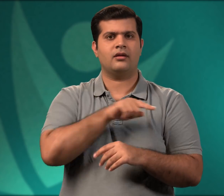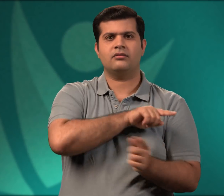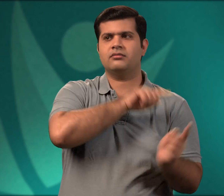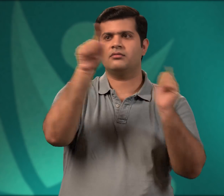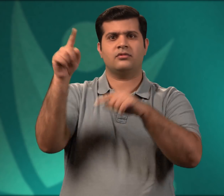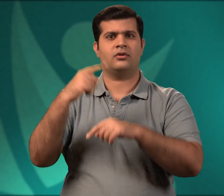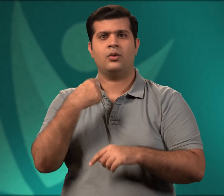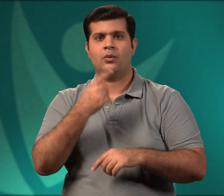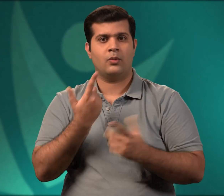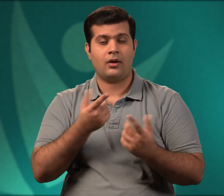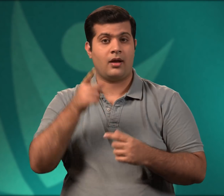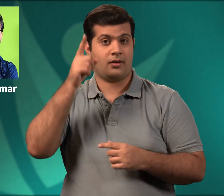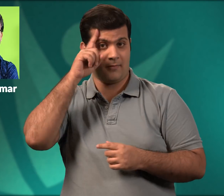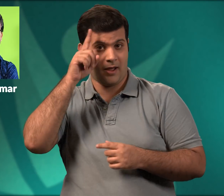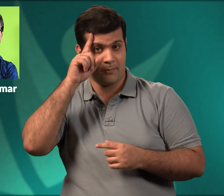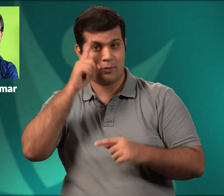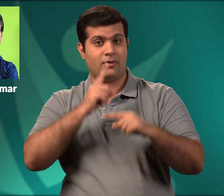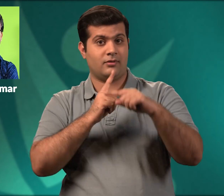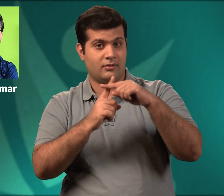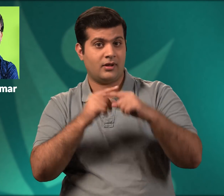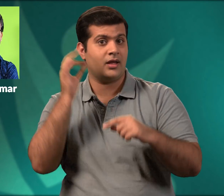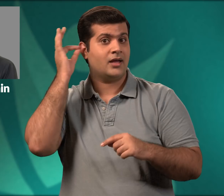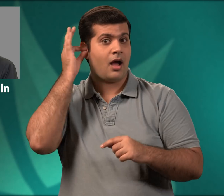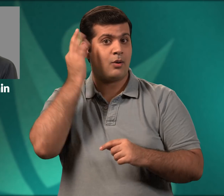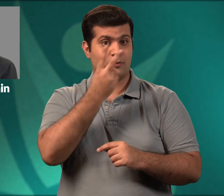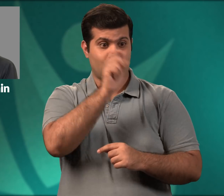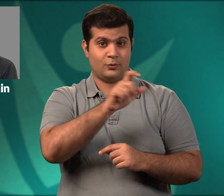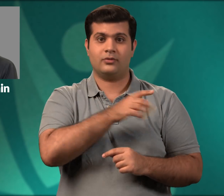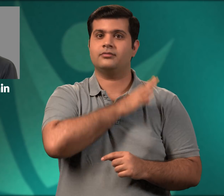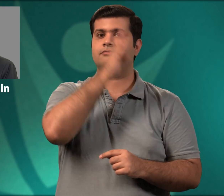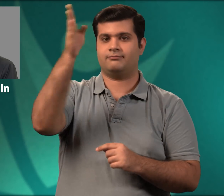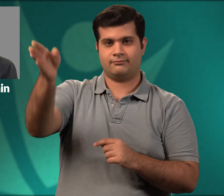Babloo Kumar and Rahul Jain attended the programme.